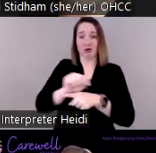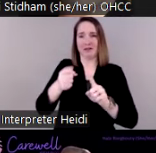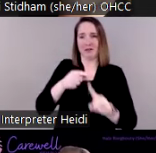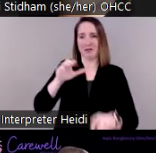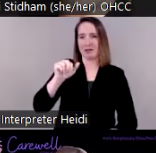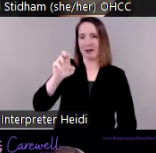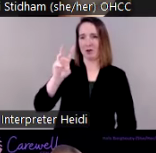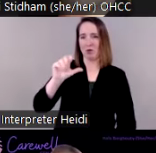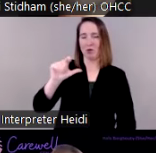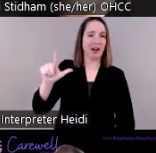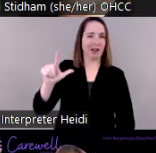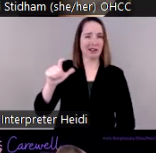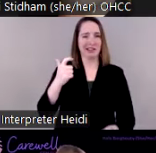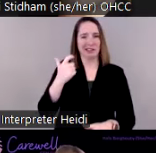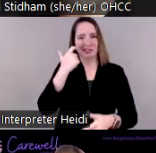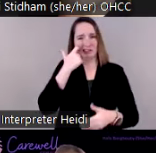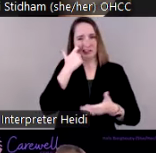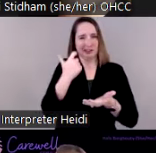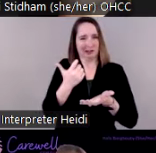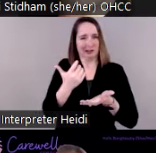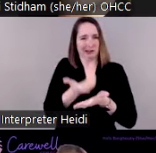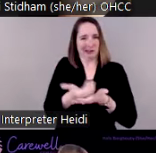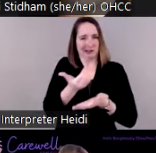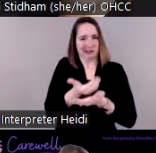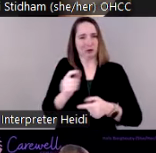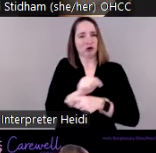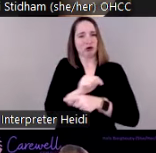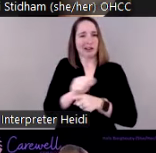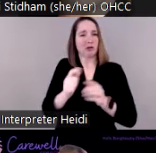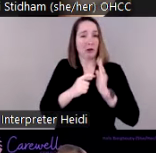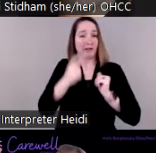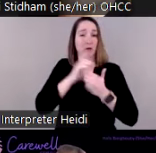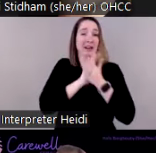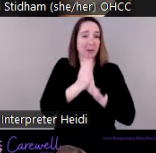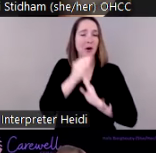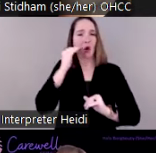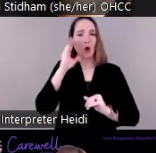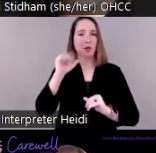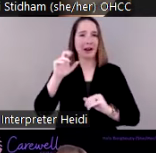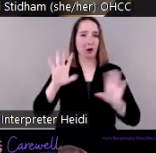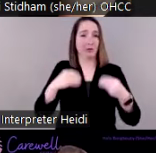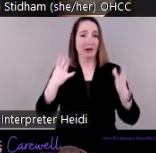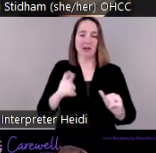they are the required trainings to become a home care provider.